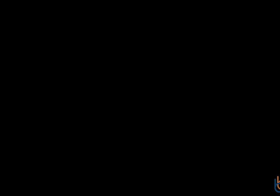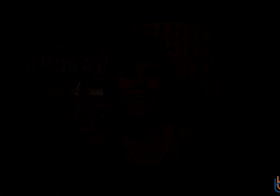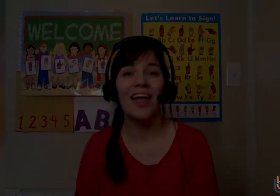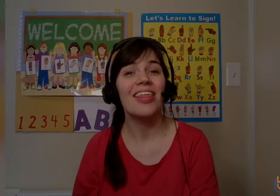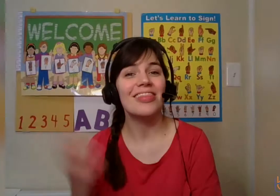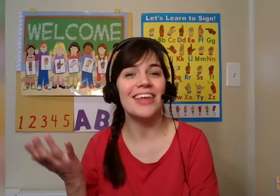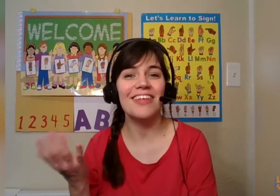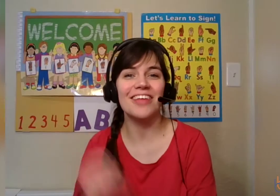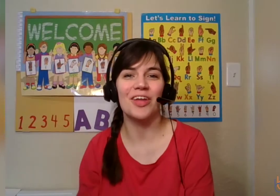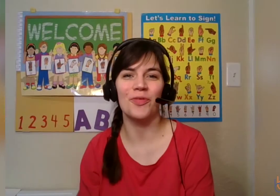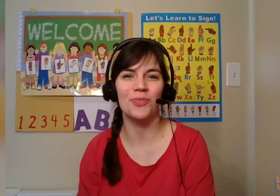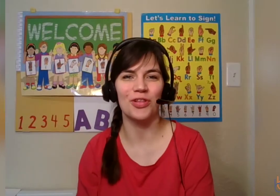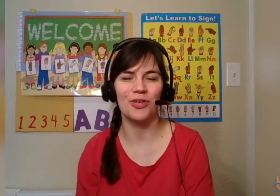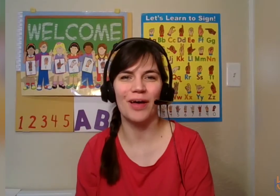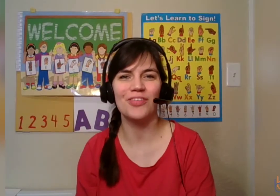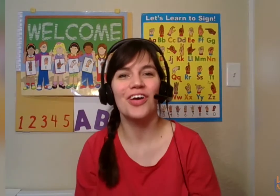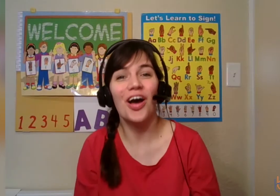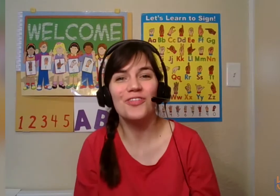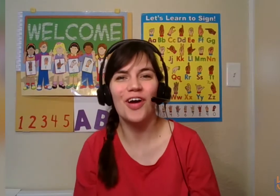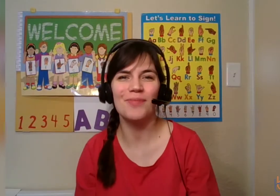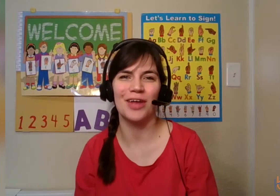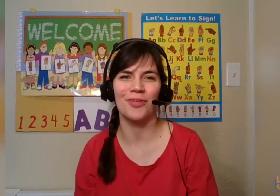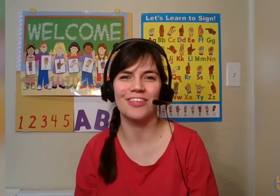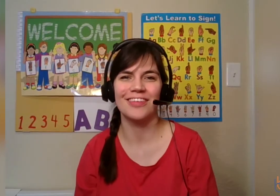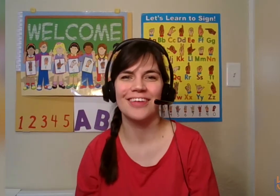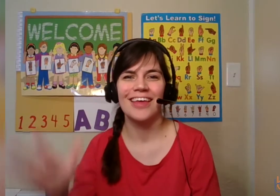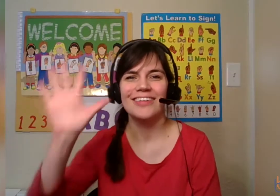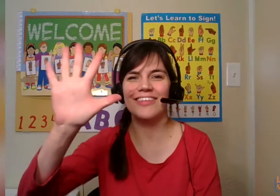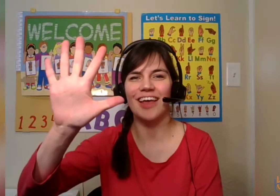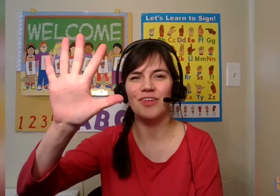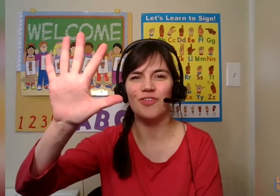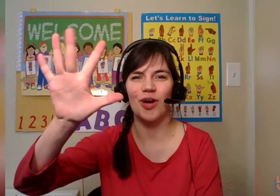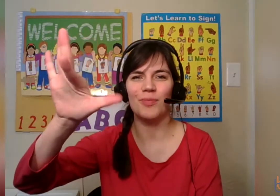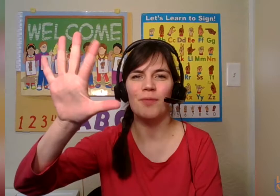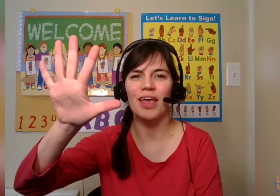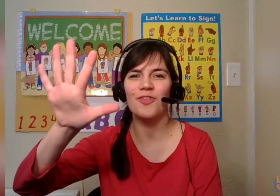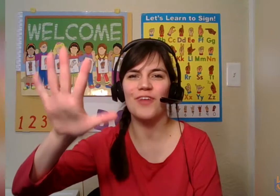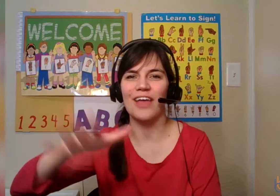The next animals we'll learn about are farm animals. To sign farm, make a 5-